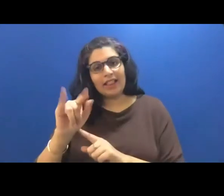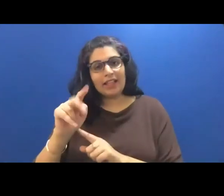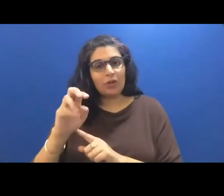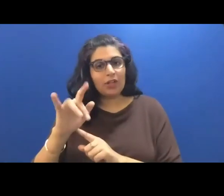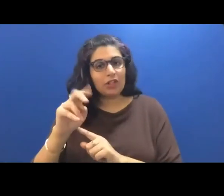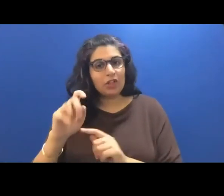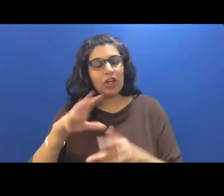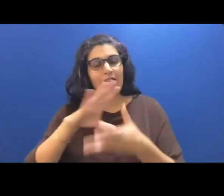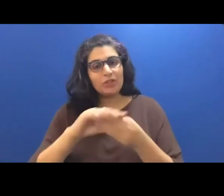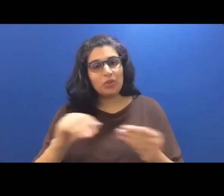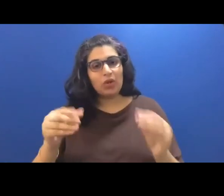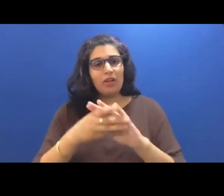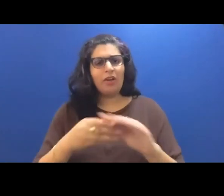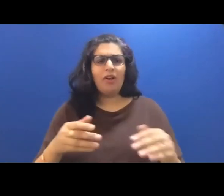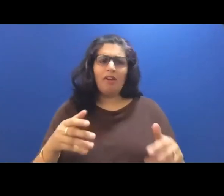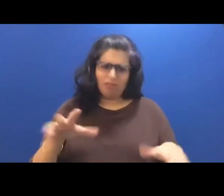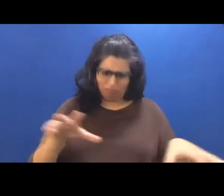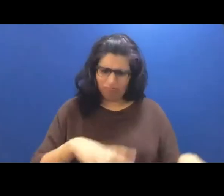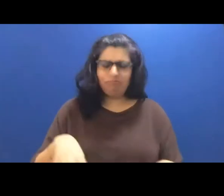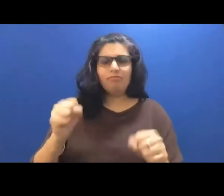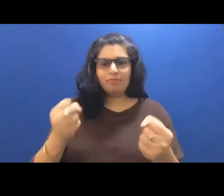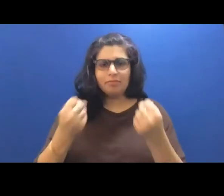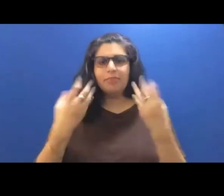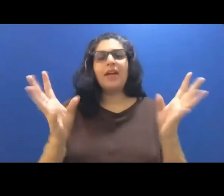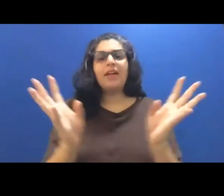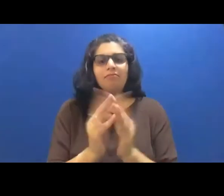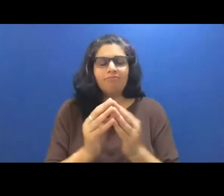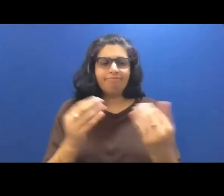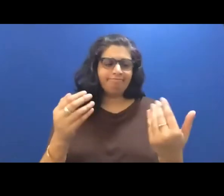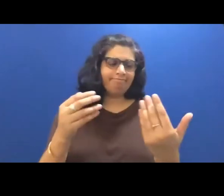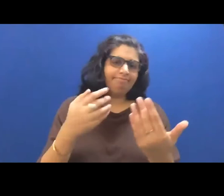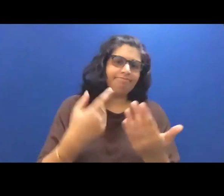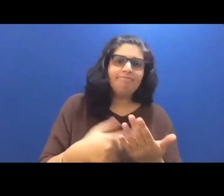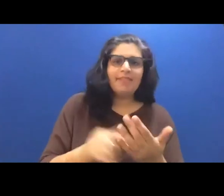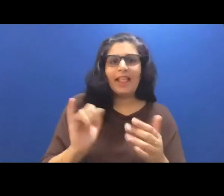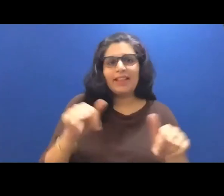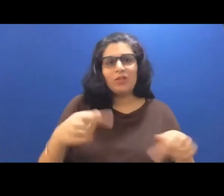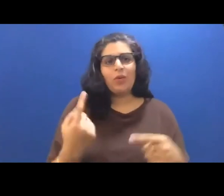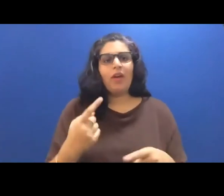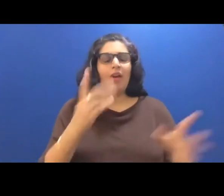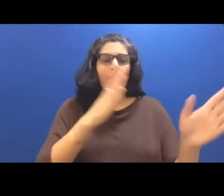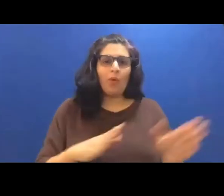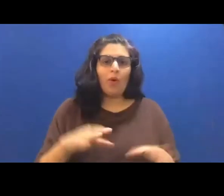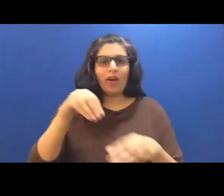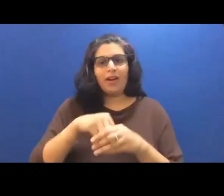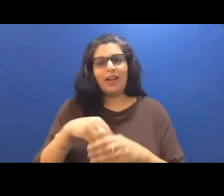like this one organised community arts programming in New York City High Schools and senior centers